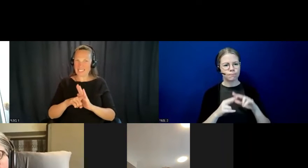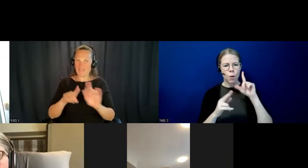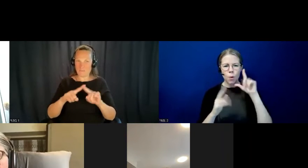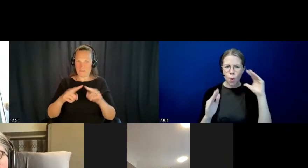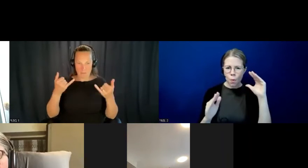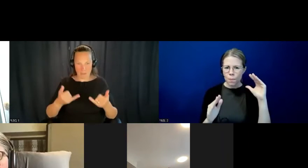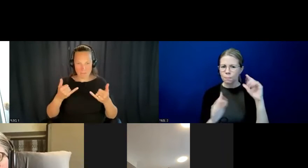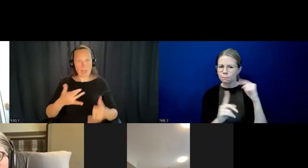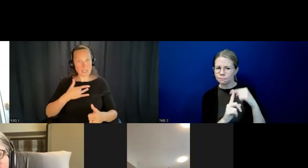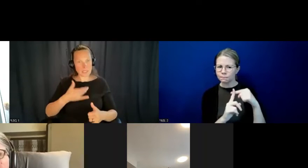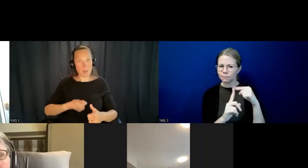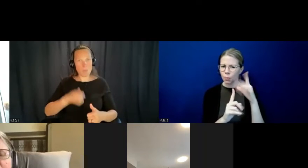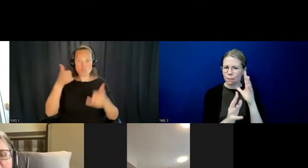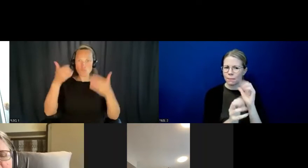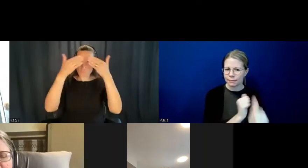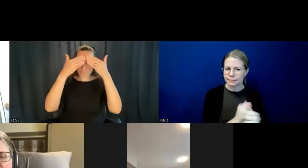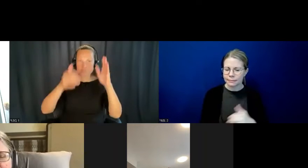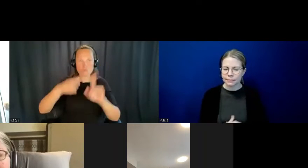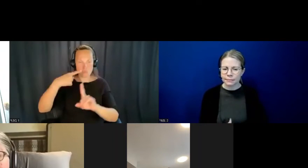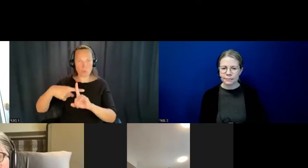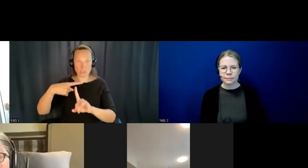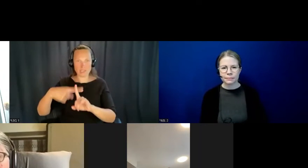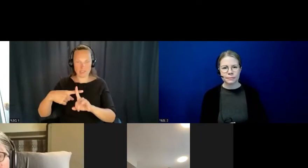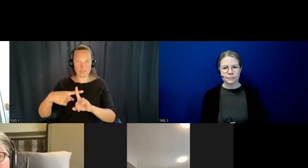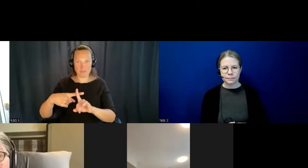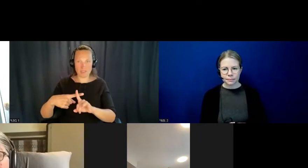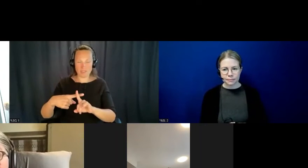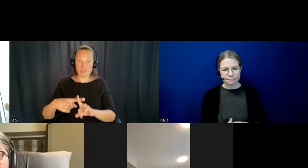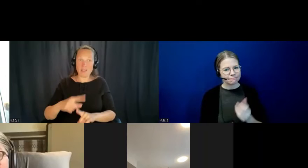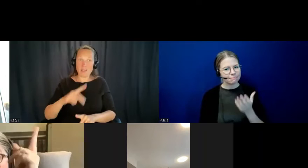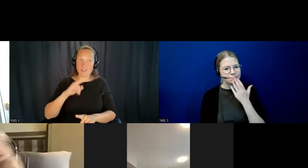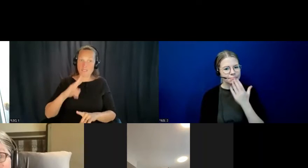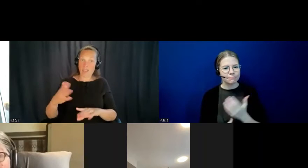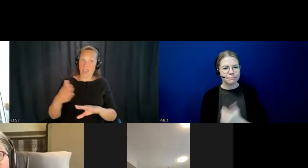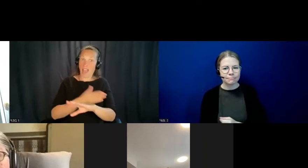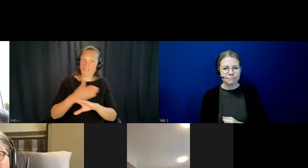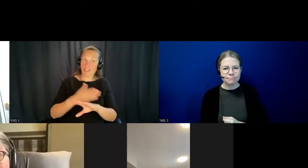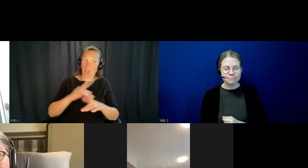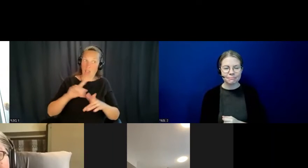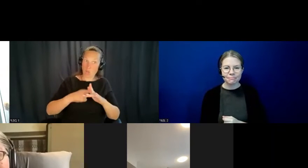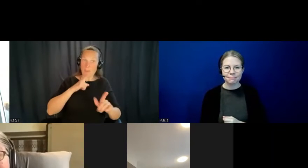BEFORE THAT. >> Michelle Hewitt: THANK YOU. THAT'S REALLY. >> Senator Cotter: I WAS GOING TO ADD.